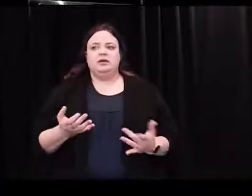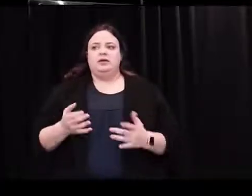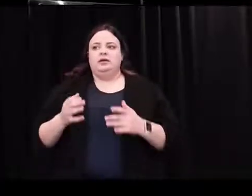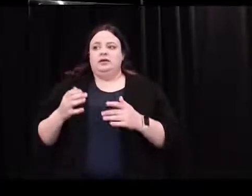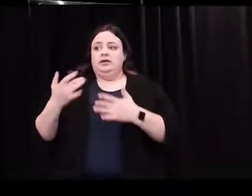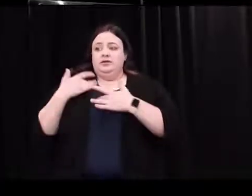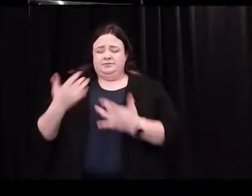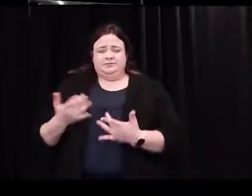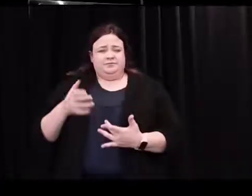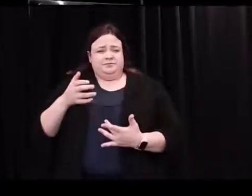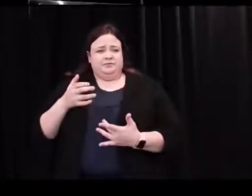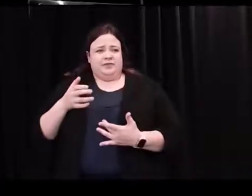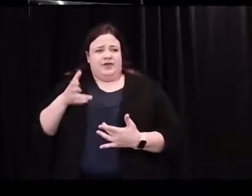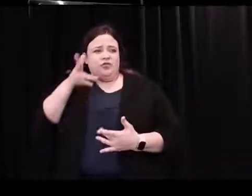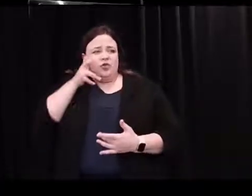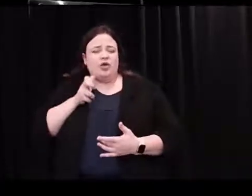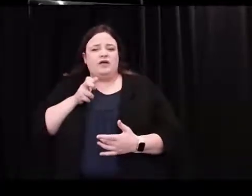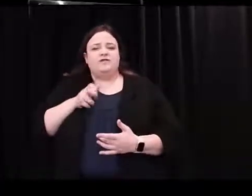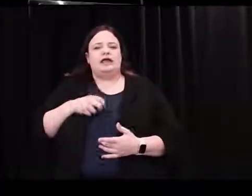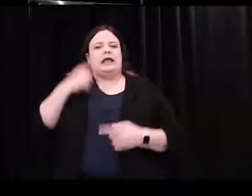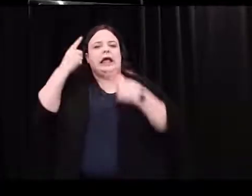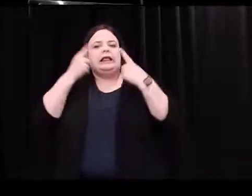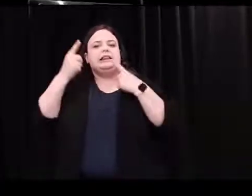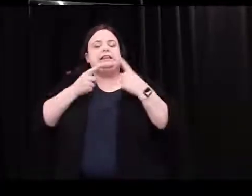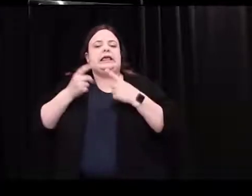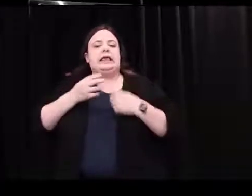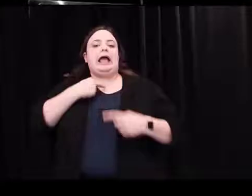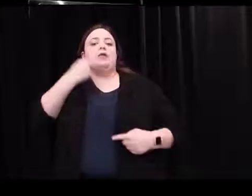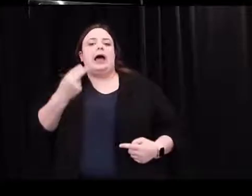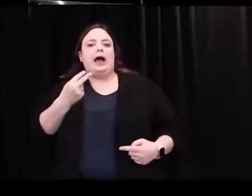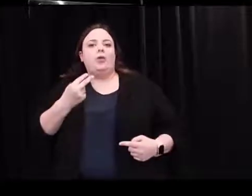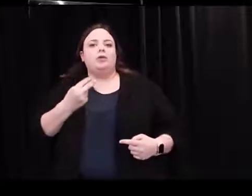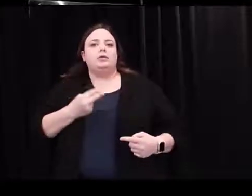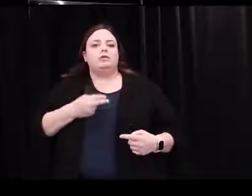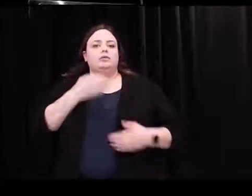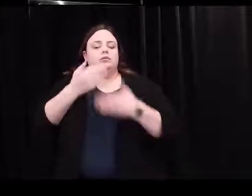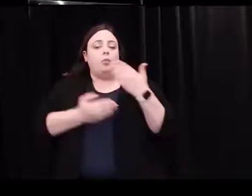here ever heard of a Think Aloud protocol, it's fine if you didn't, so in a think out protocol